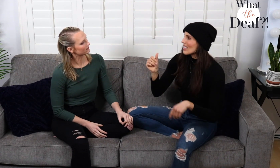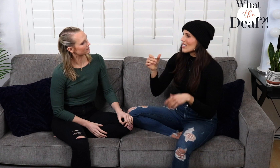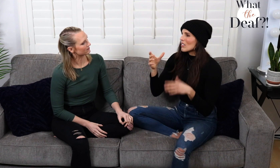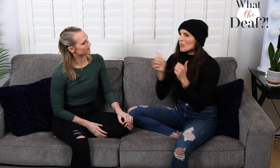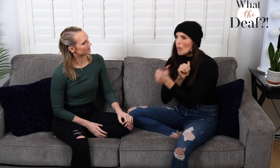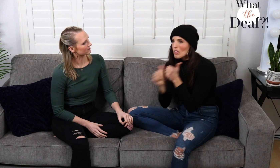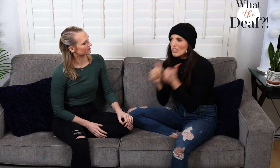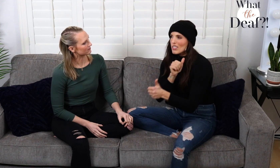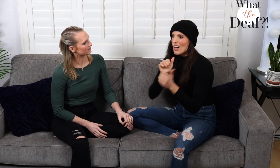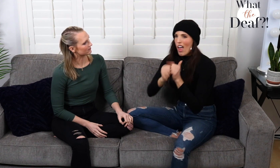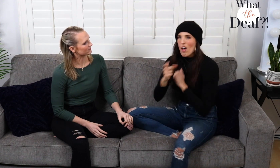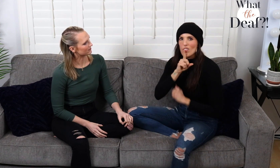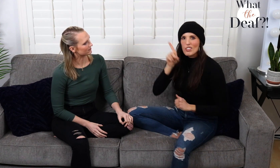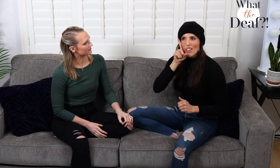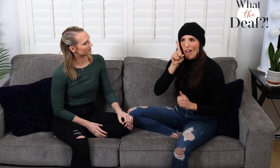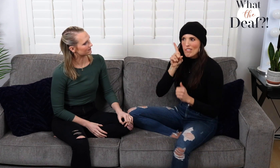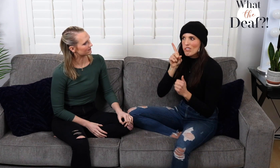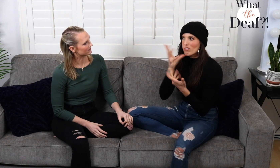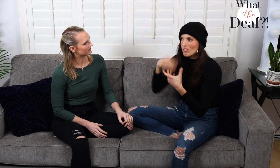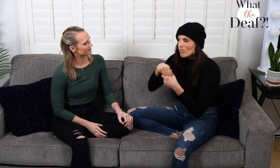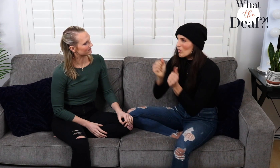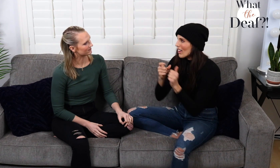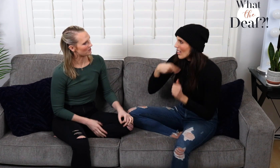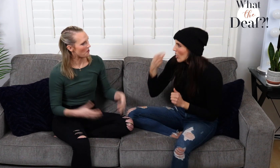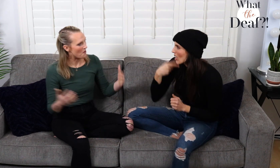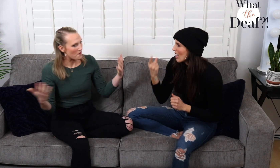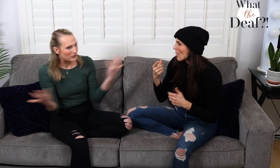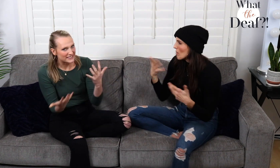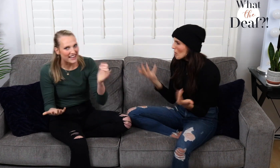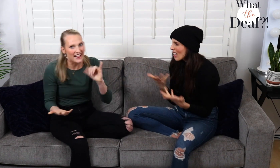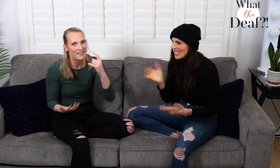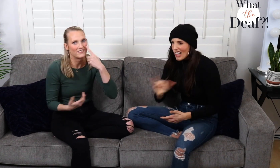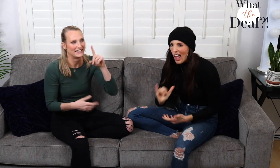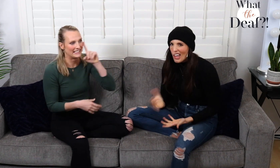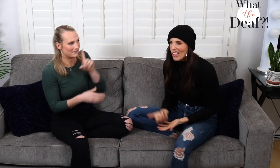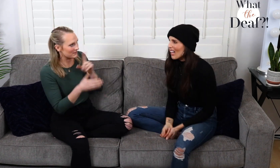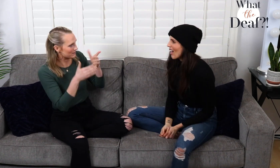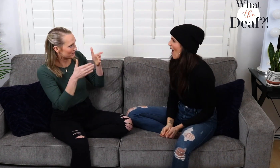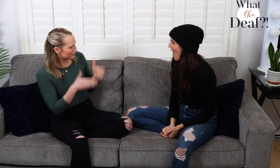sports, and how Deaf athletes are involved with the hearing world. - And what it's like for a Deaf